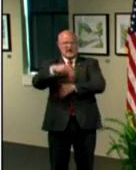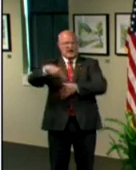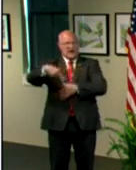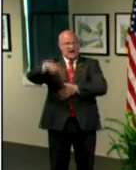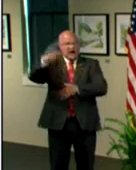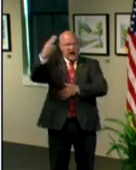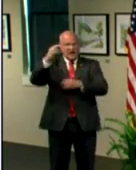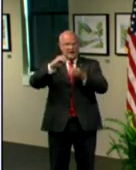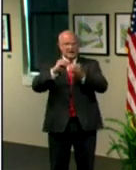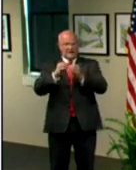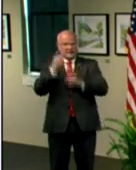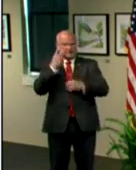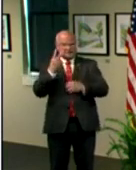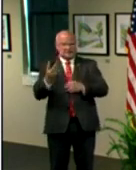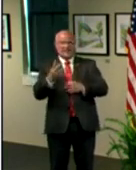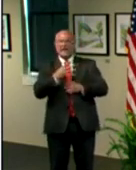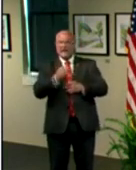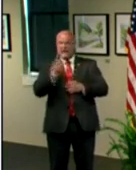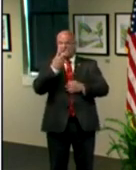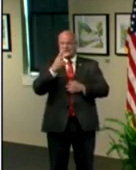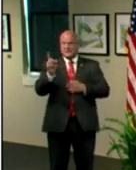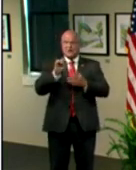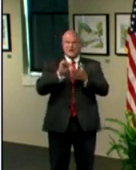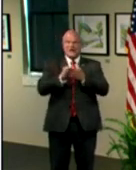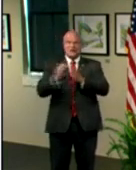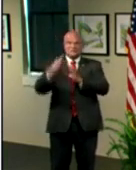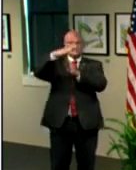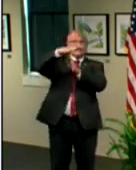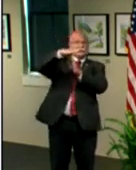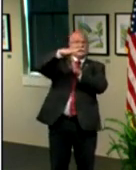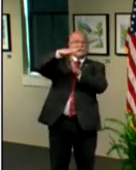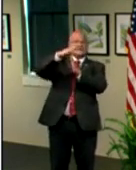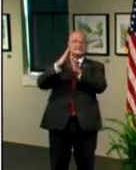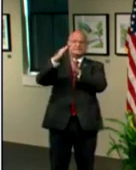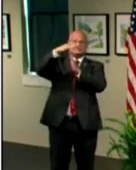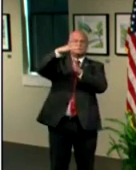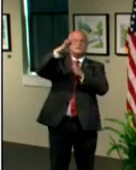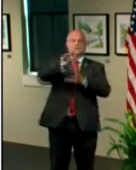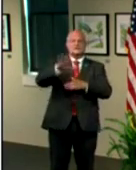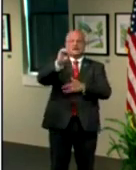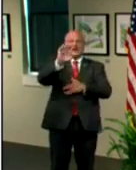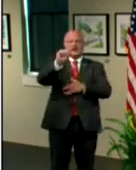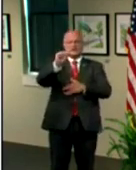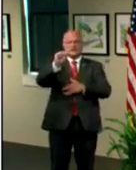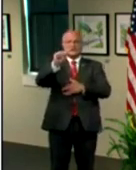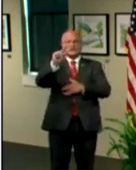INFECTIONS ON SEPTEMBER 30 2020 WITH OVER 3003 AND HOSPITALIZATIONS. THESE ARE VERY HIGH NUMBER THAT